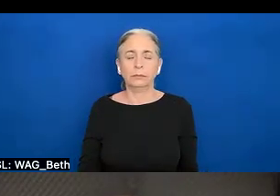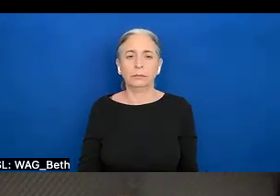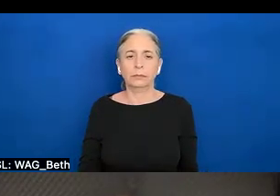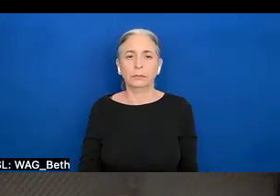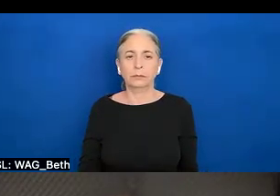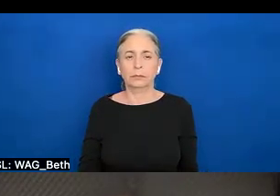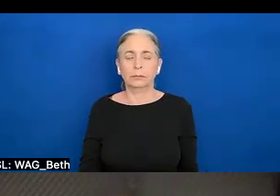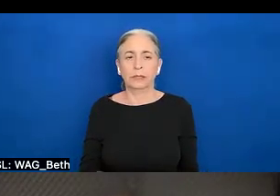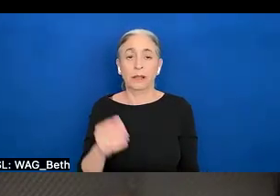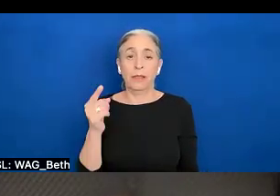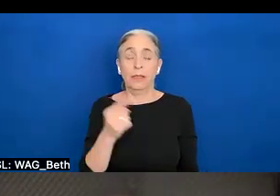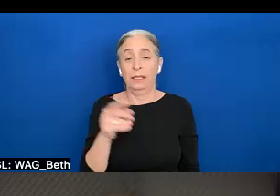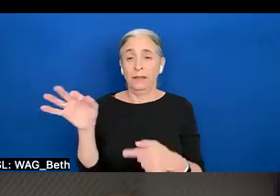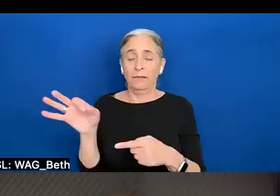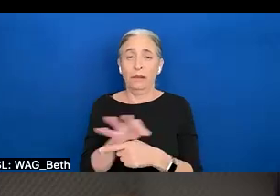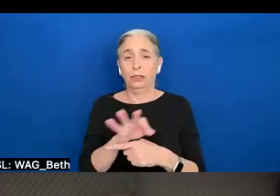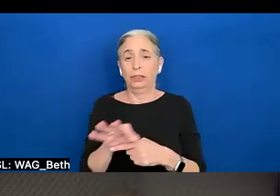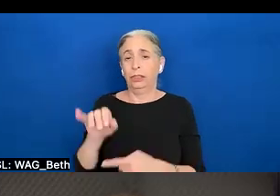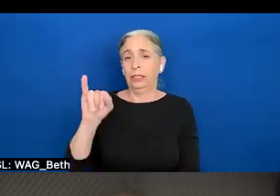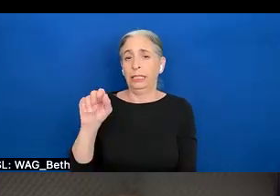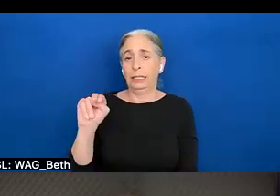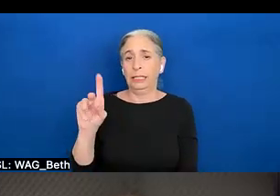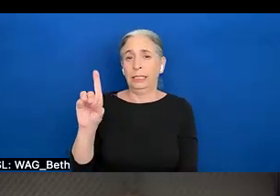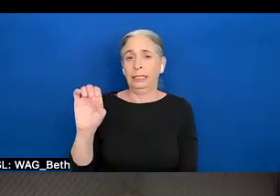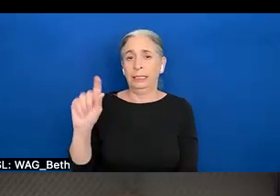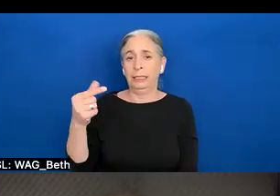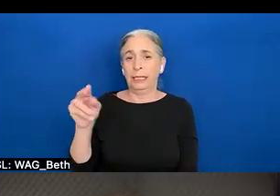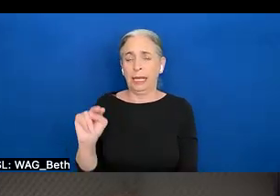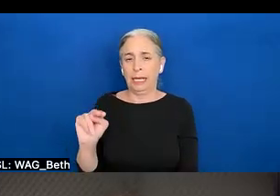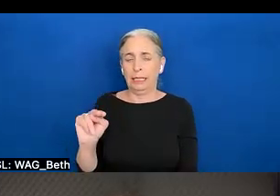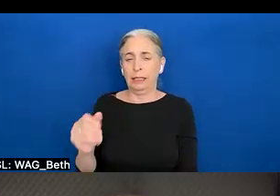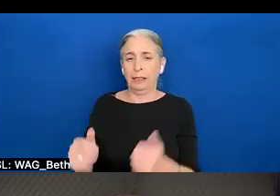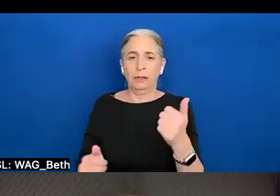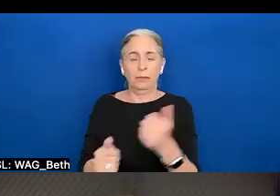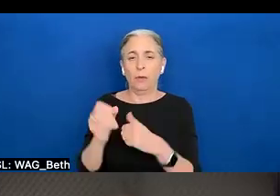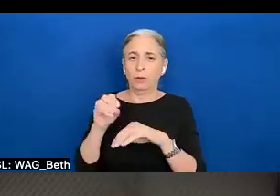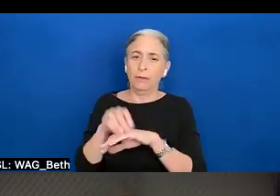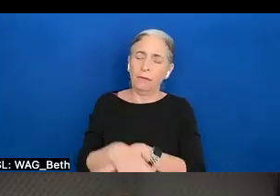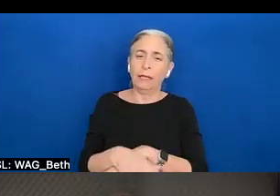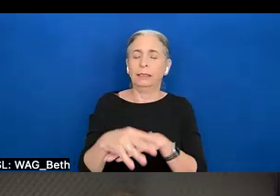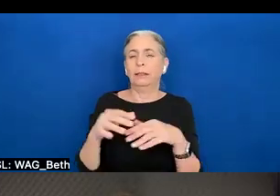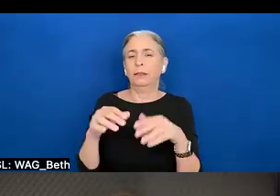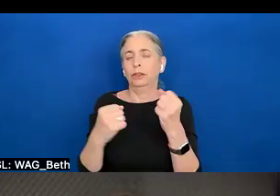This is the function of InDesign that most affect the tag structure in the PDF.